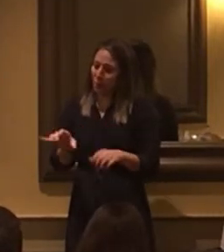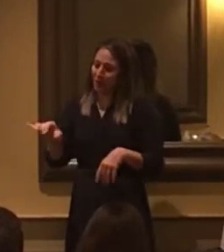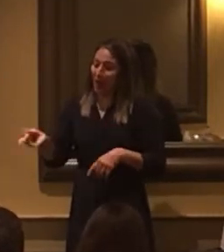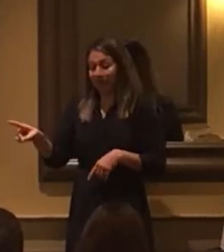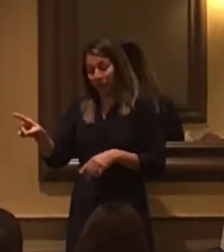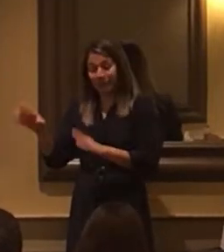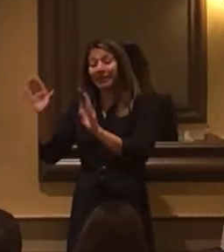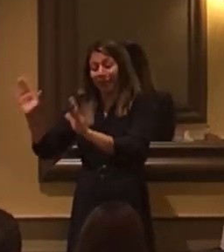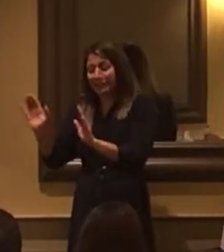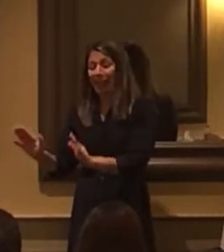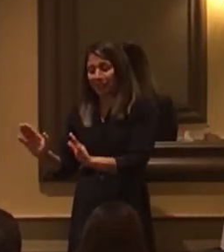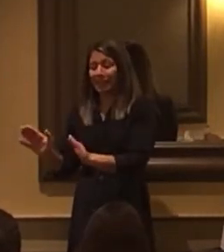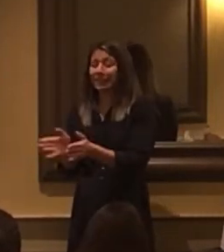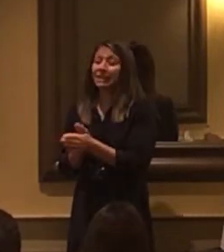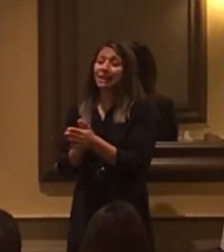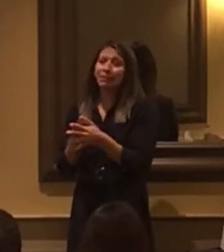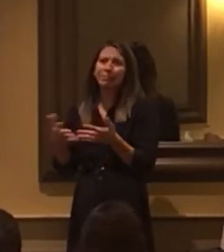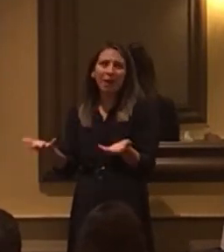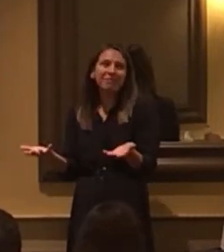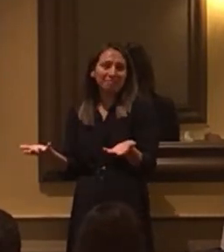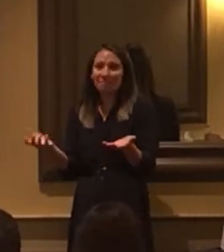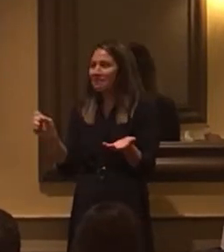Yeah, I pretty much agree.